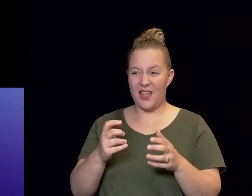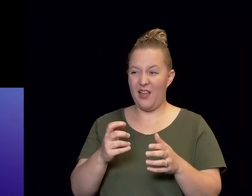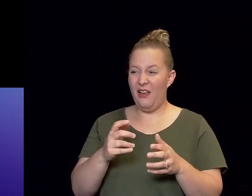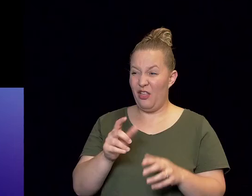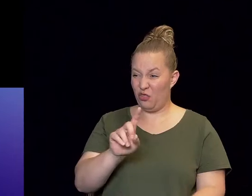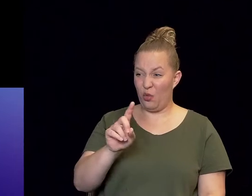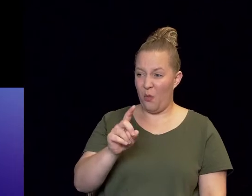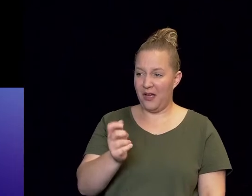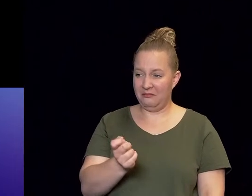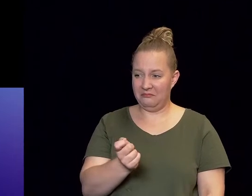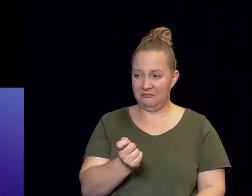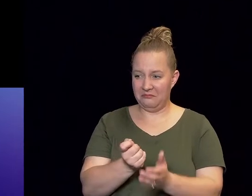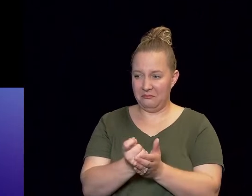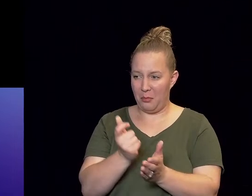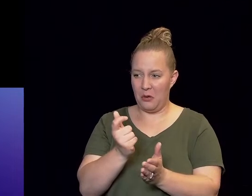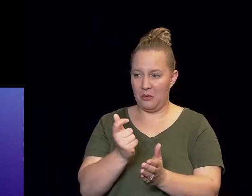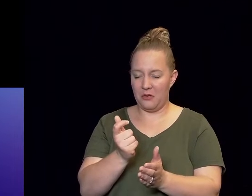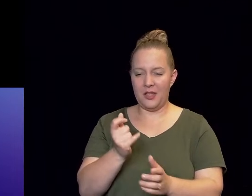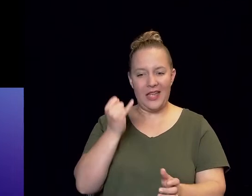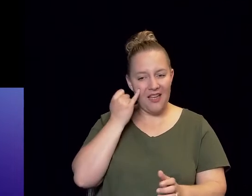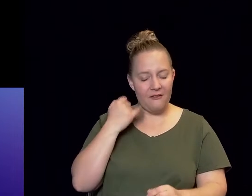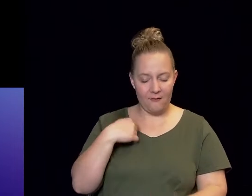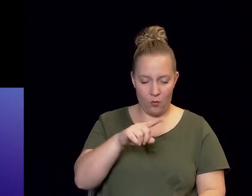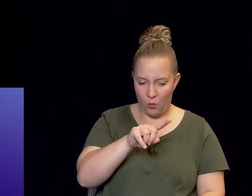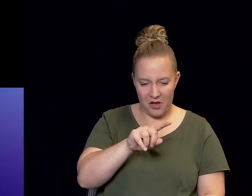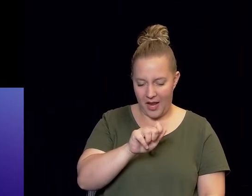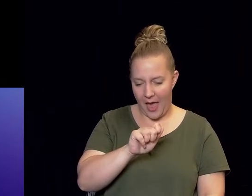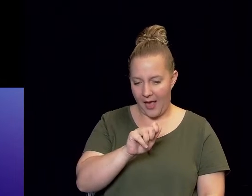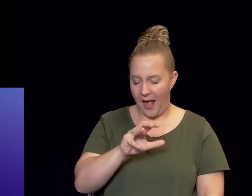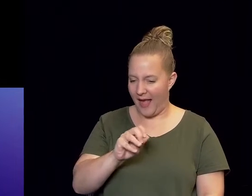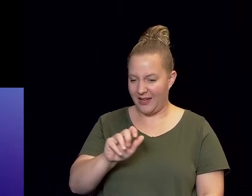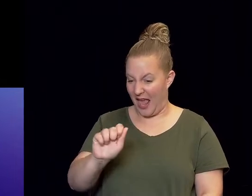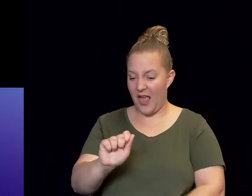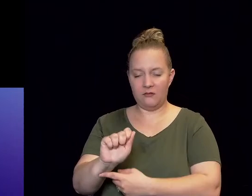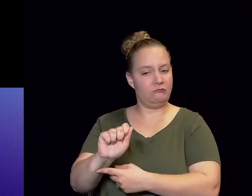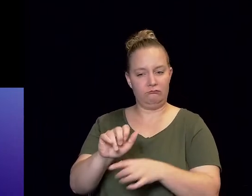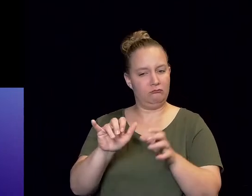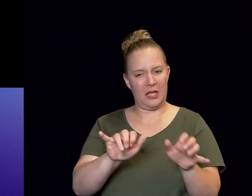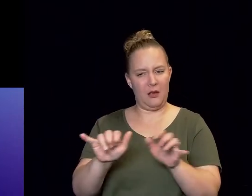here. Because again, if you have 1a and just a, you have the same amount. So, you can have this